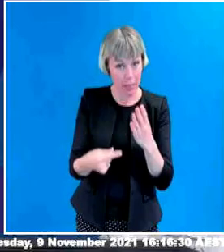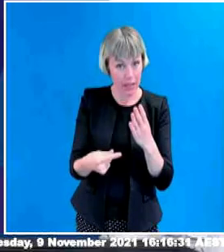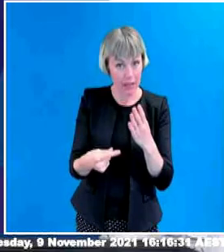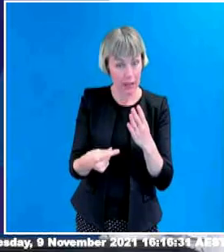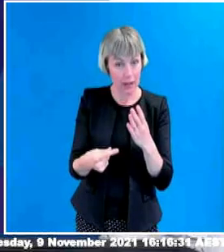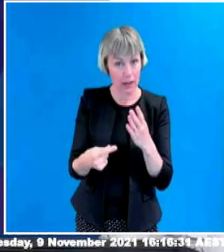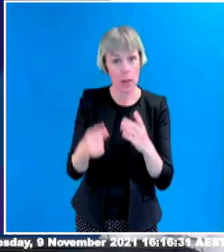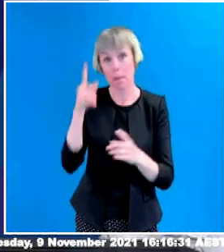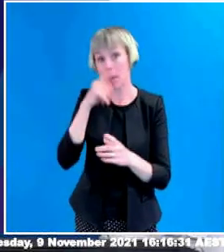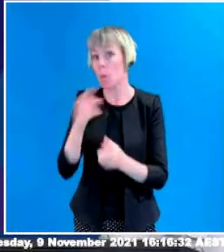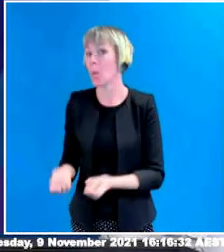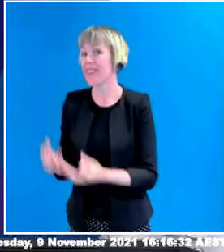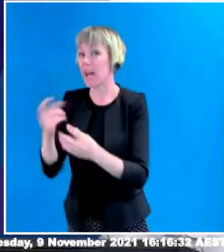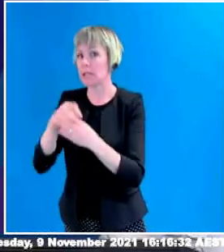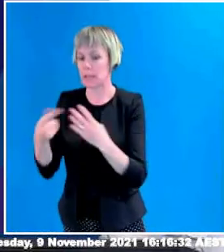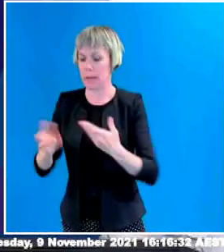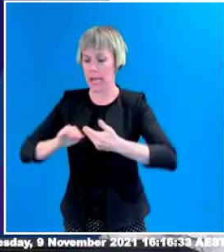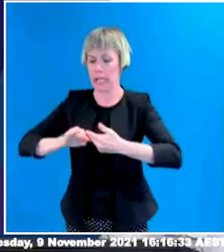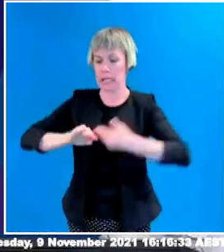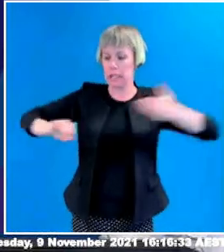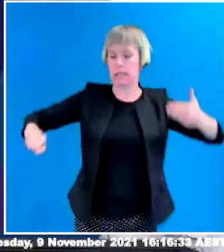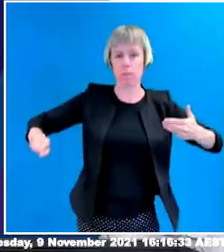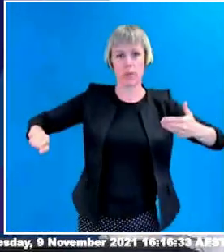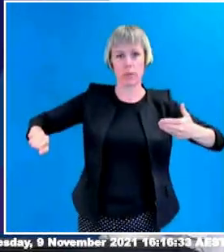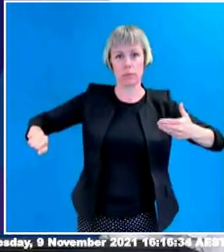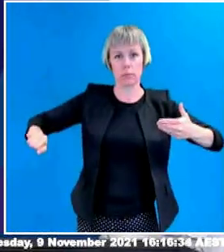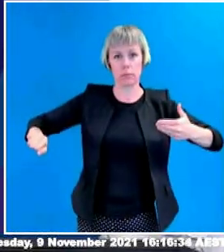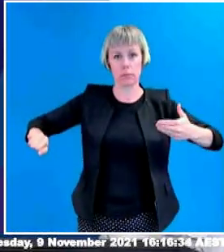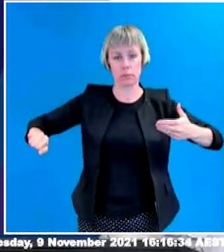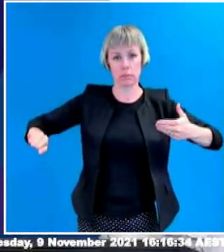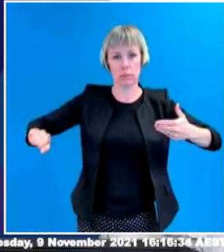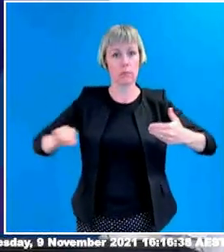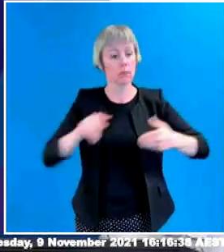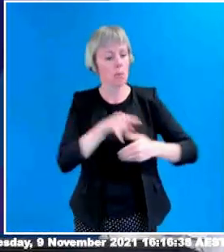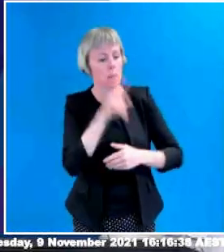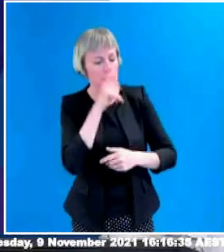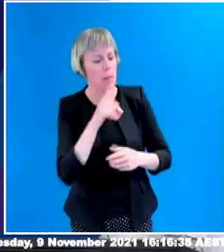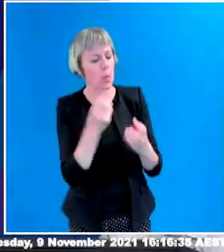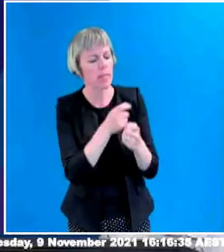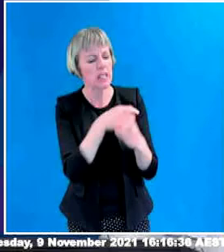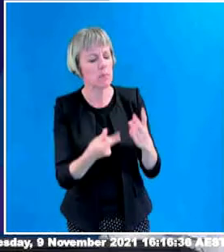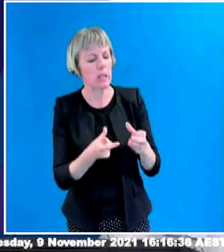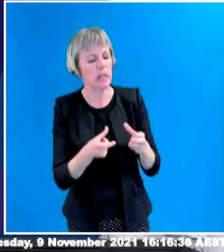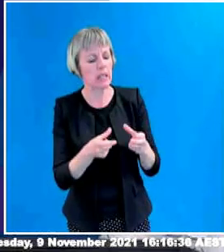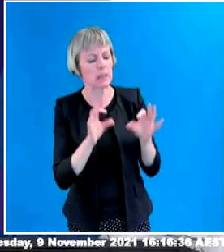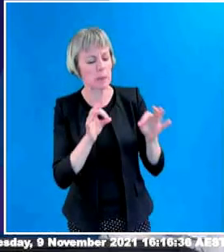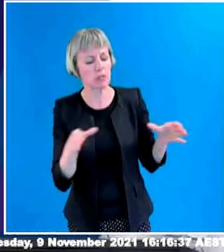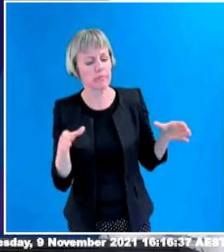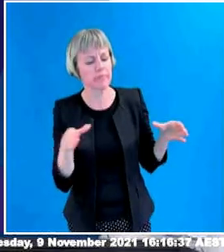We heard from people in the Royal Commission that segregated settings,